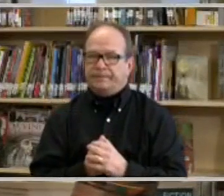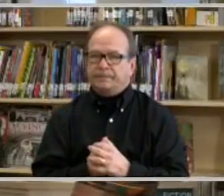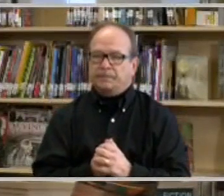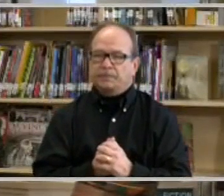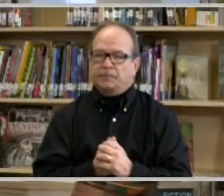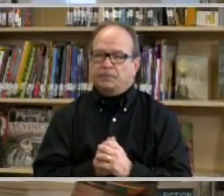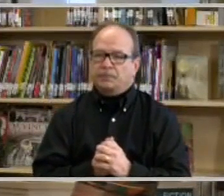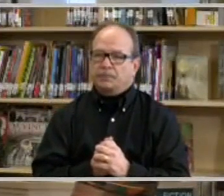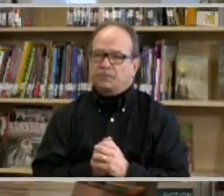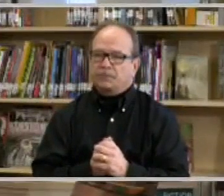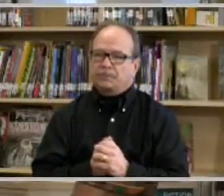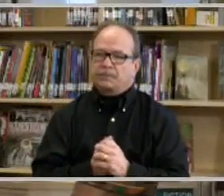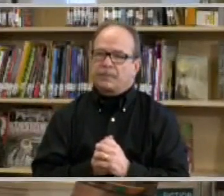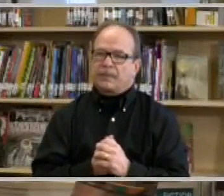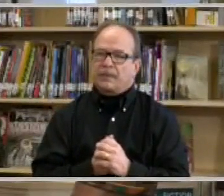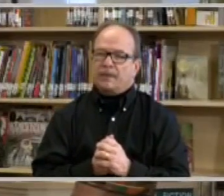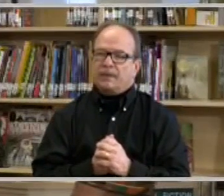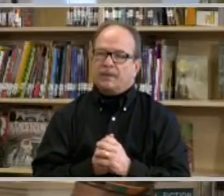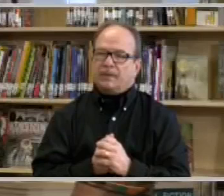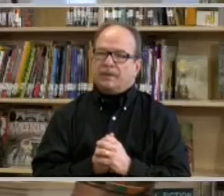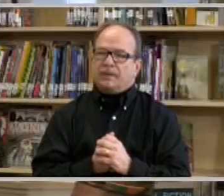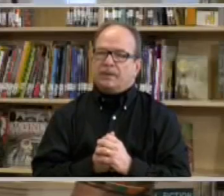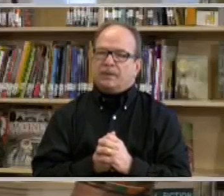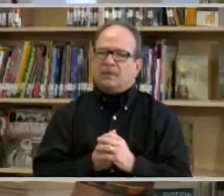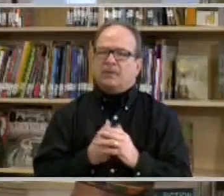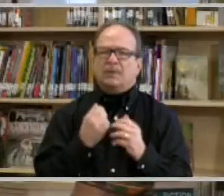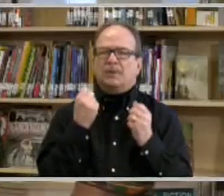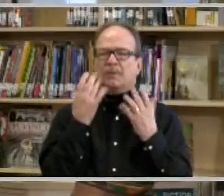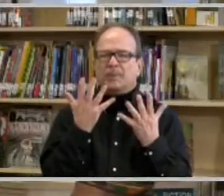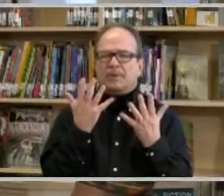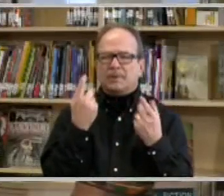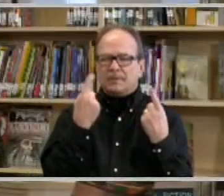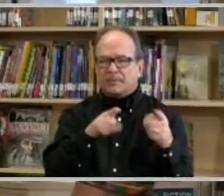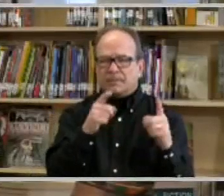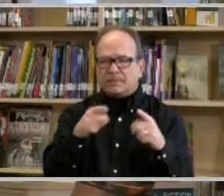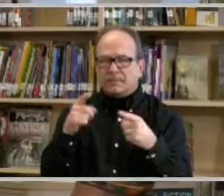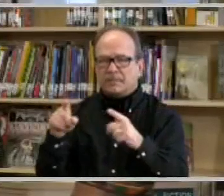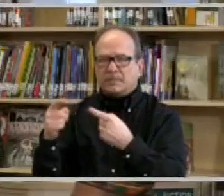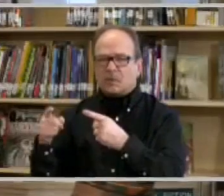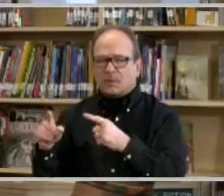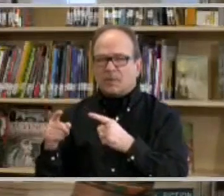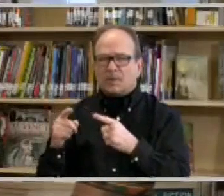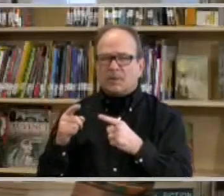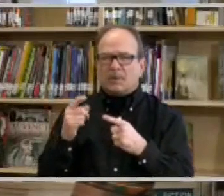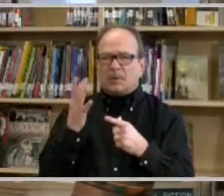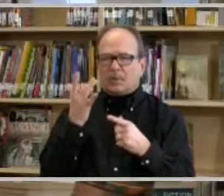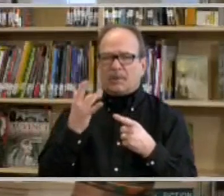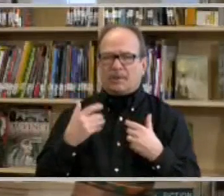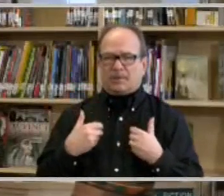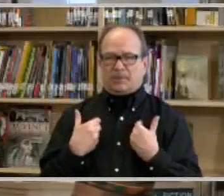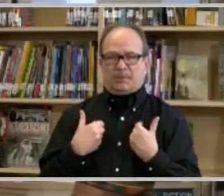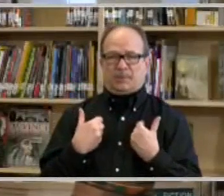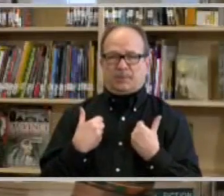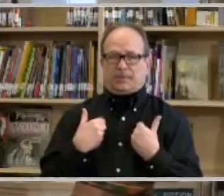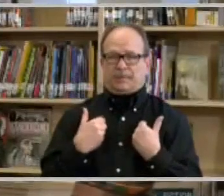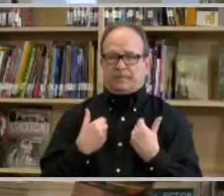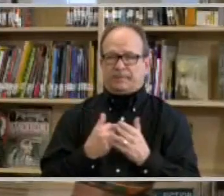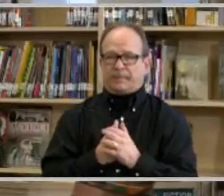TAKEN IN THE FIRST PLACE. A LOT OF THIS ACTIVITIES GOING